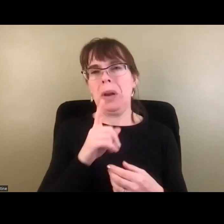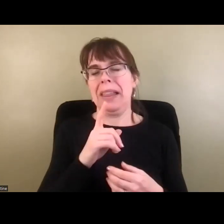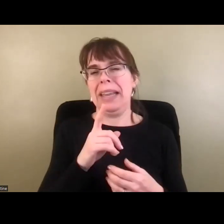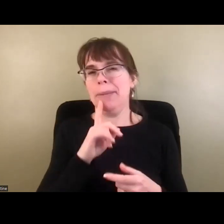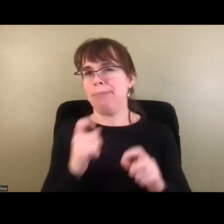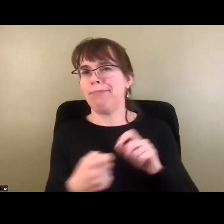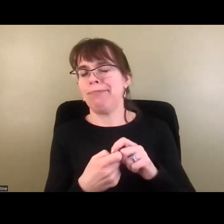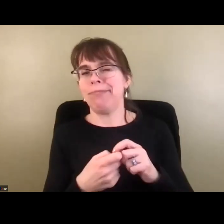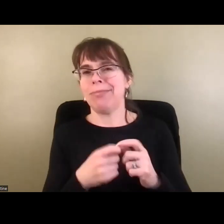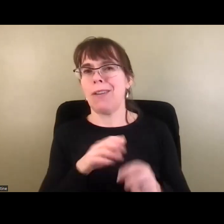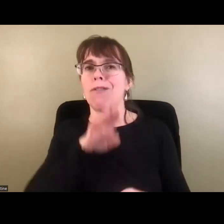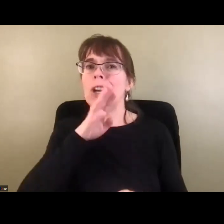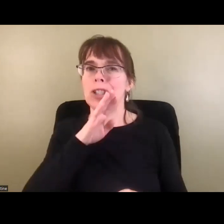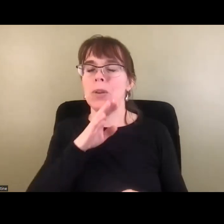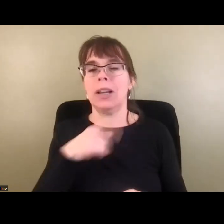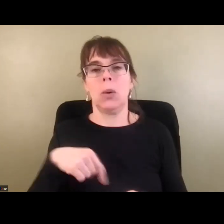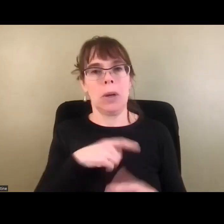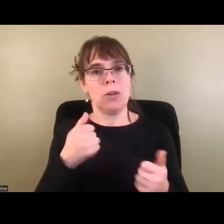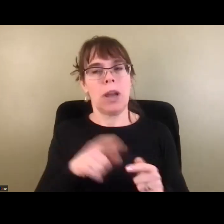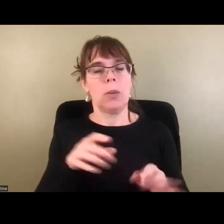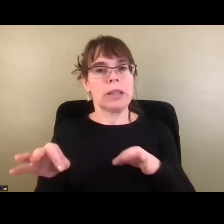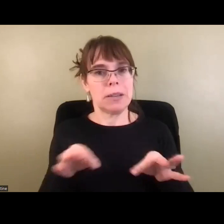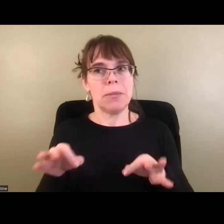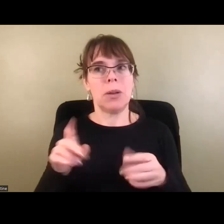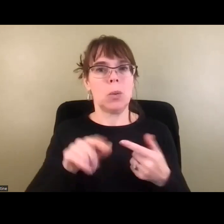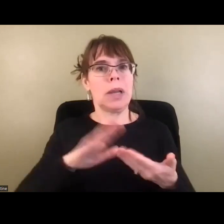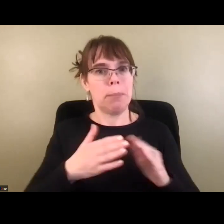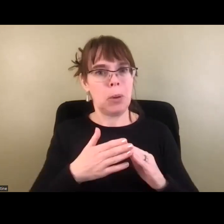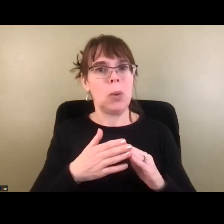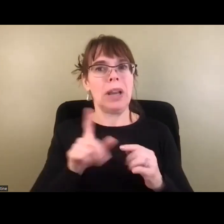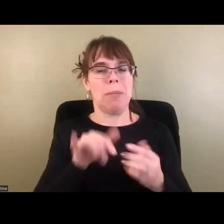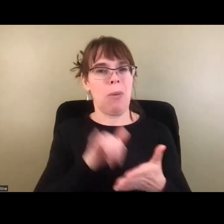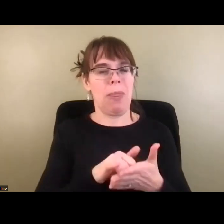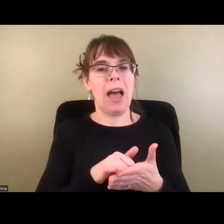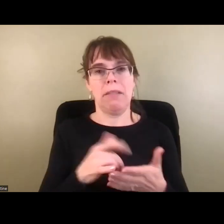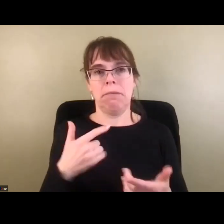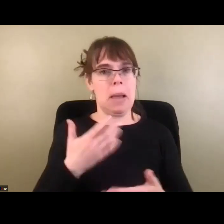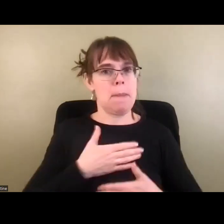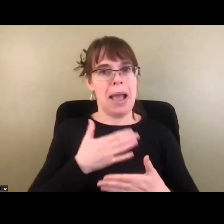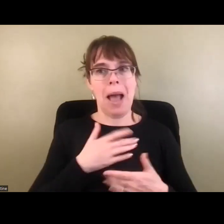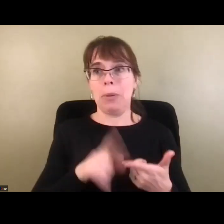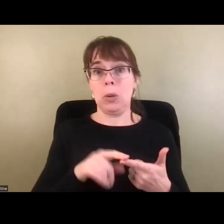and it's definitely something we try to educate the community around so I'm happy to be a resource. If you ever